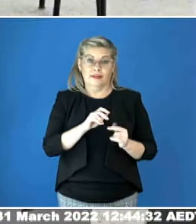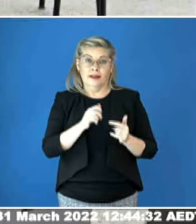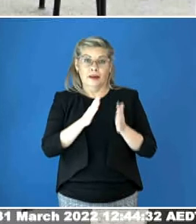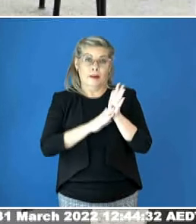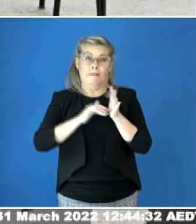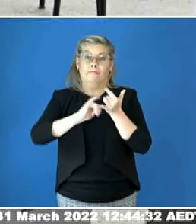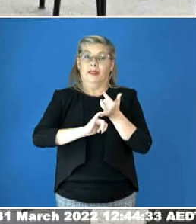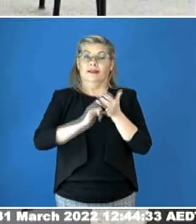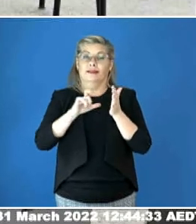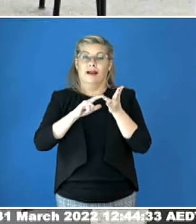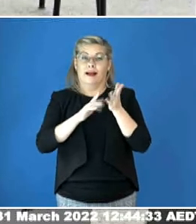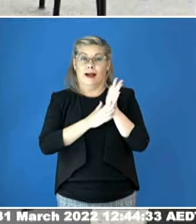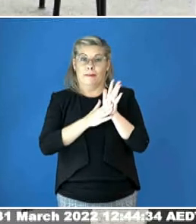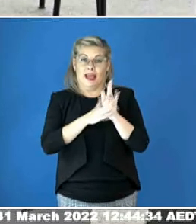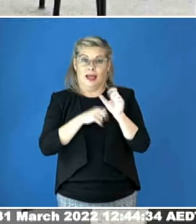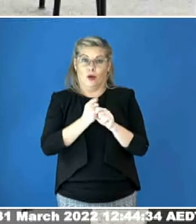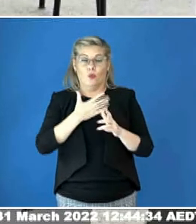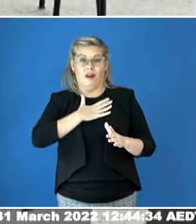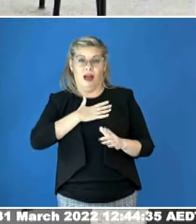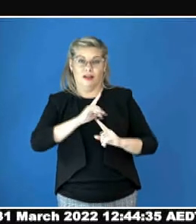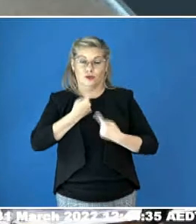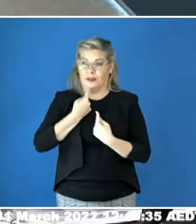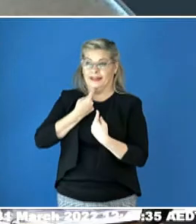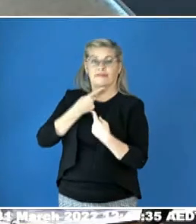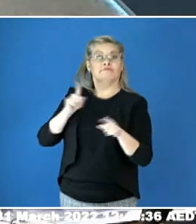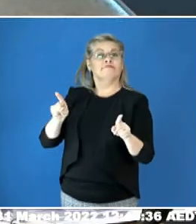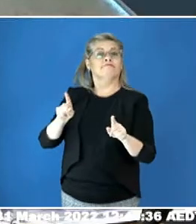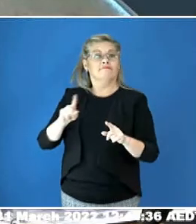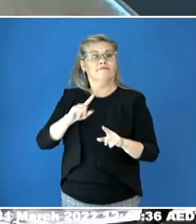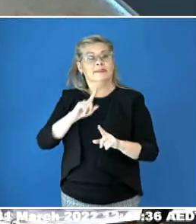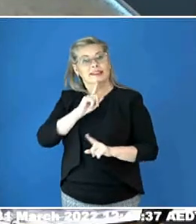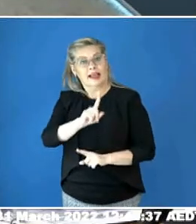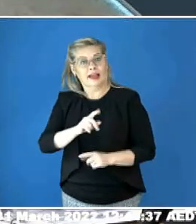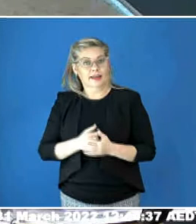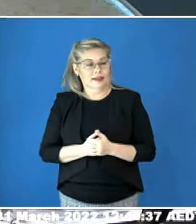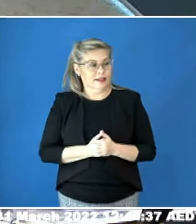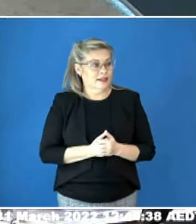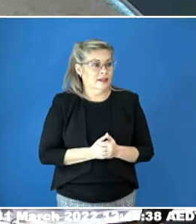I will ask Ms Fraser, do you have anything to say about the second question that Mr